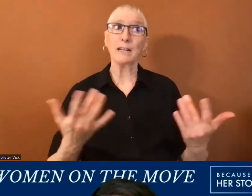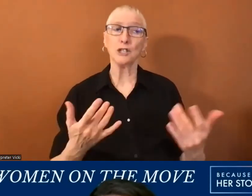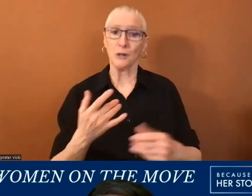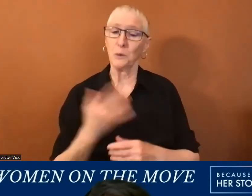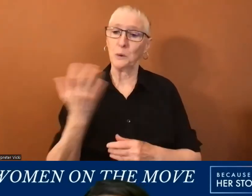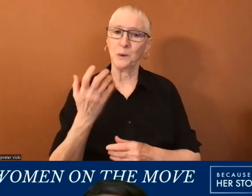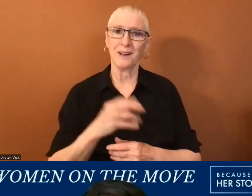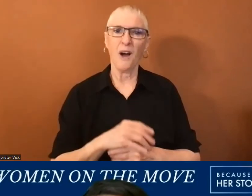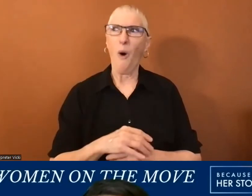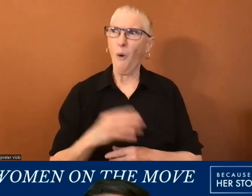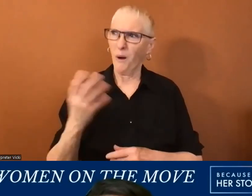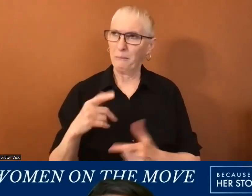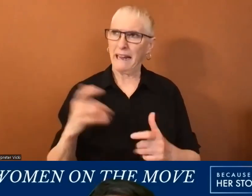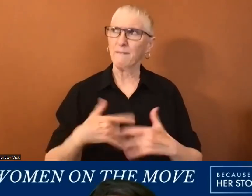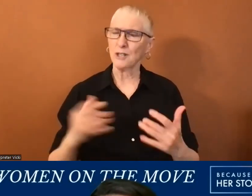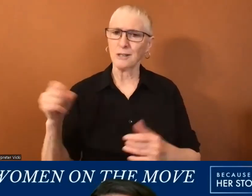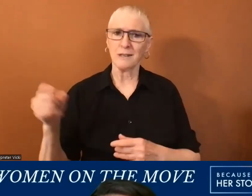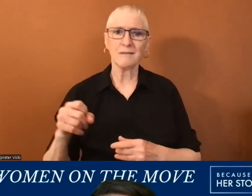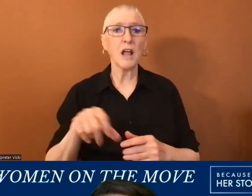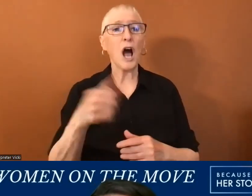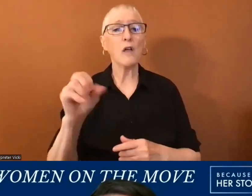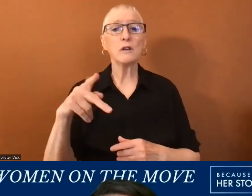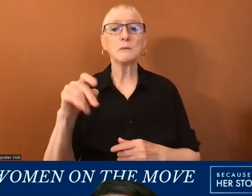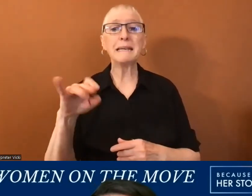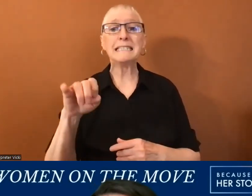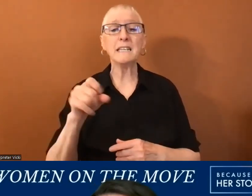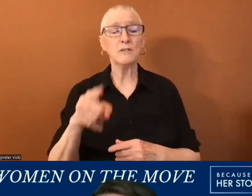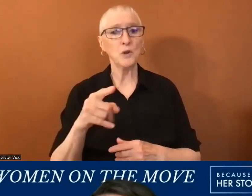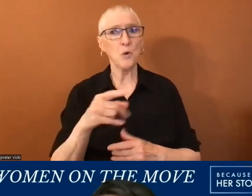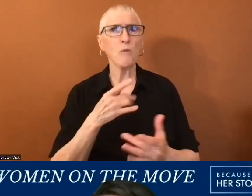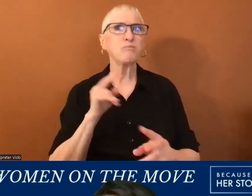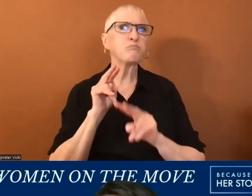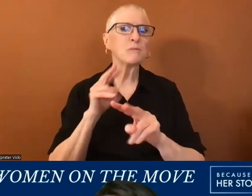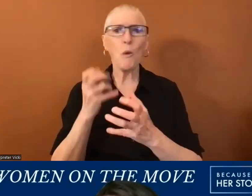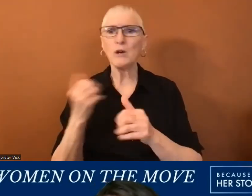an adventure. Are there any other species that you're excited to track one day?